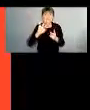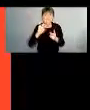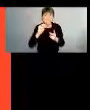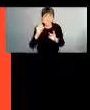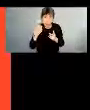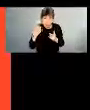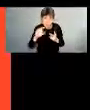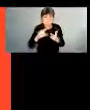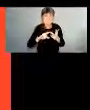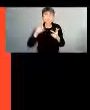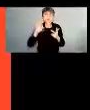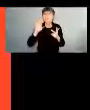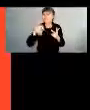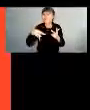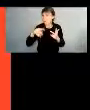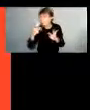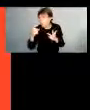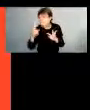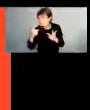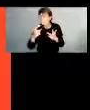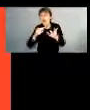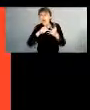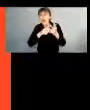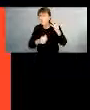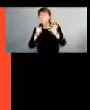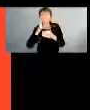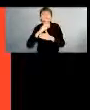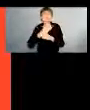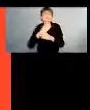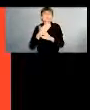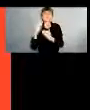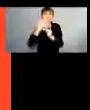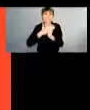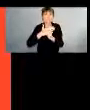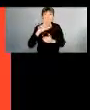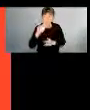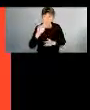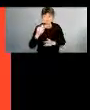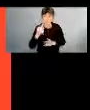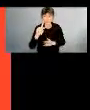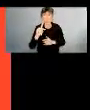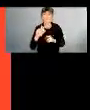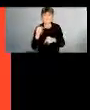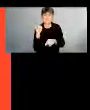web link provided. If the link requires a password to access, please provide that as